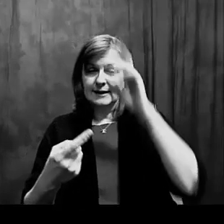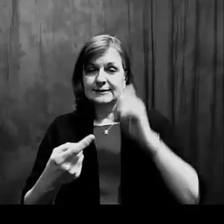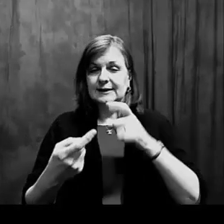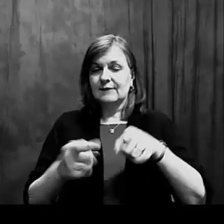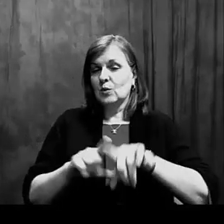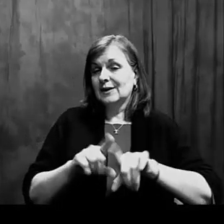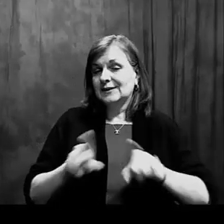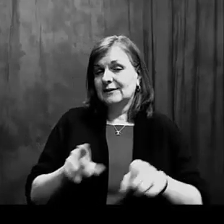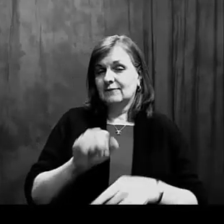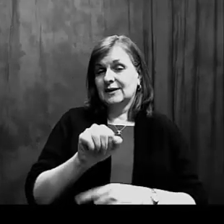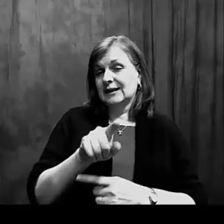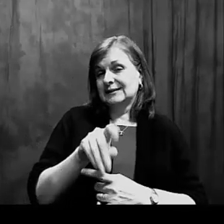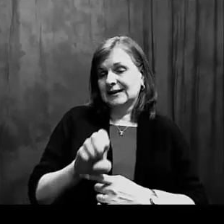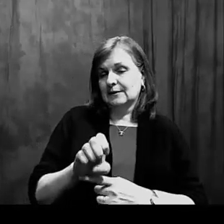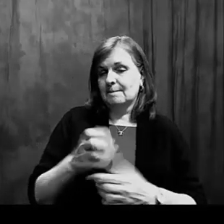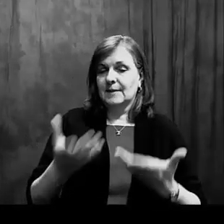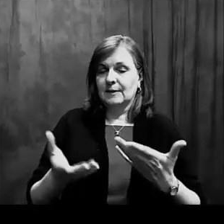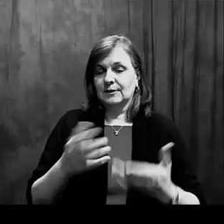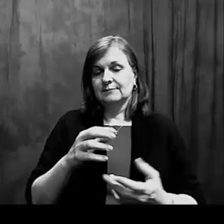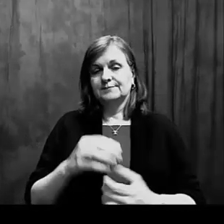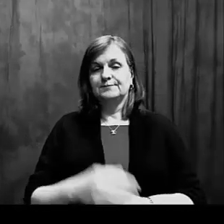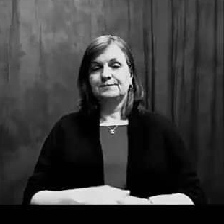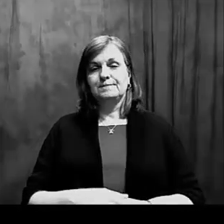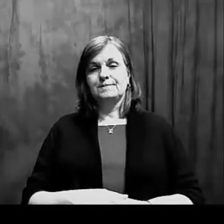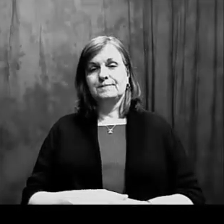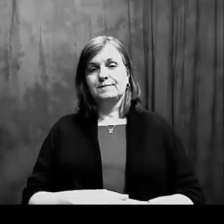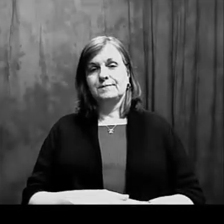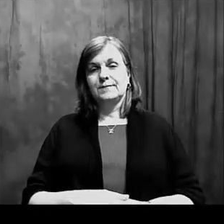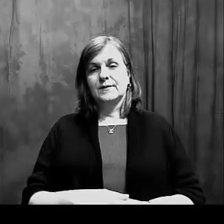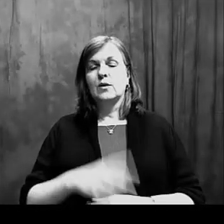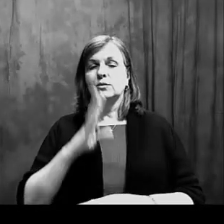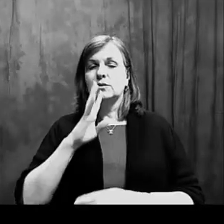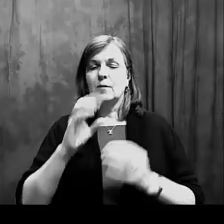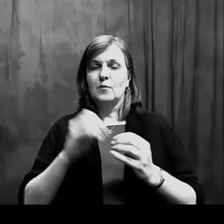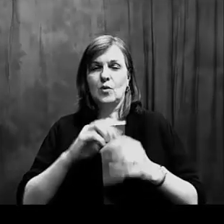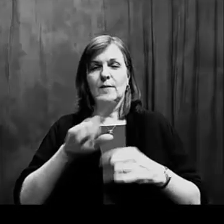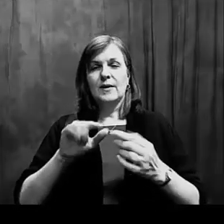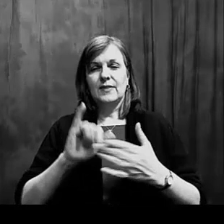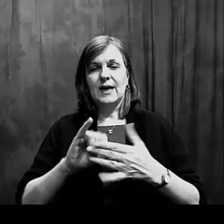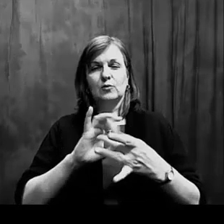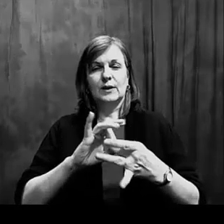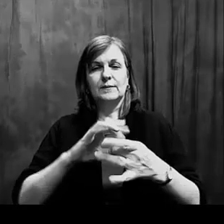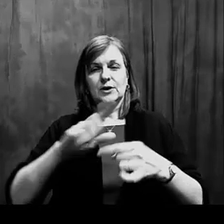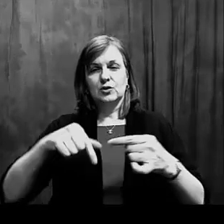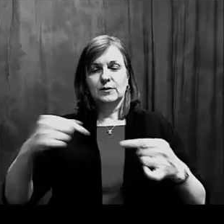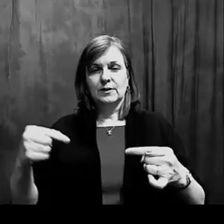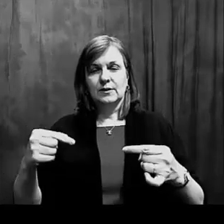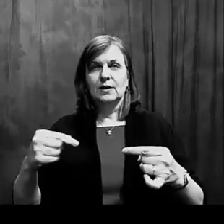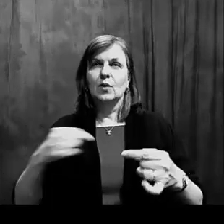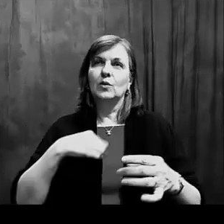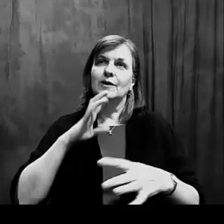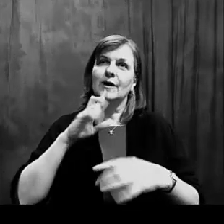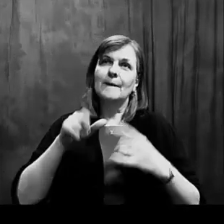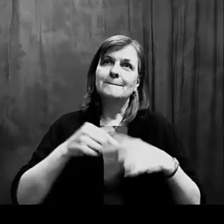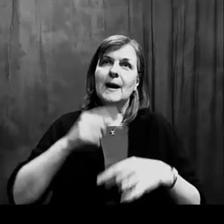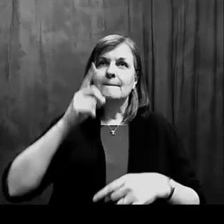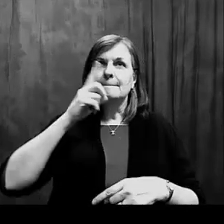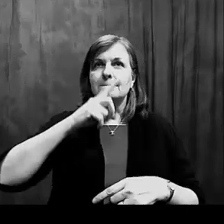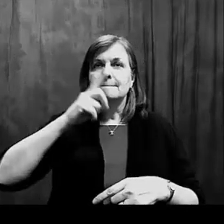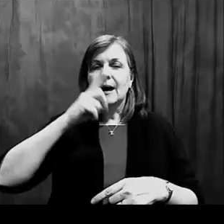or you could get different alleles from mom and dad we're gonna look at this a lot more when we talk genetics and think about